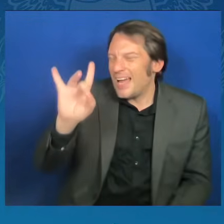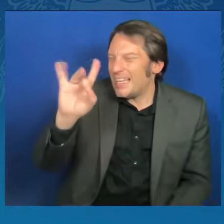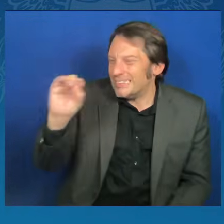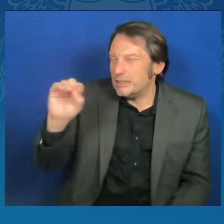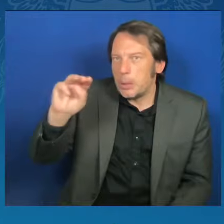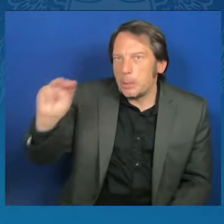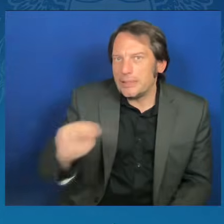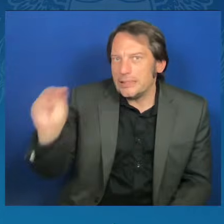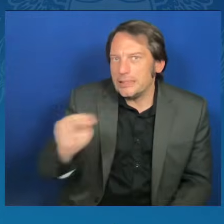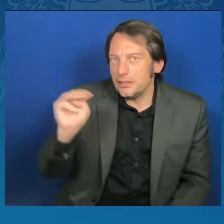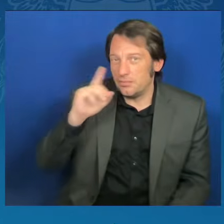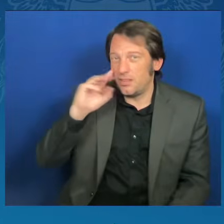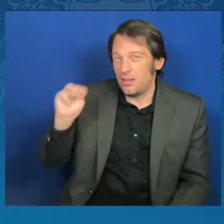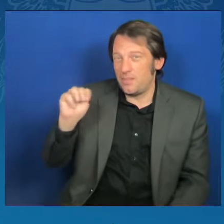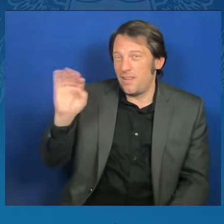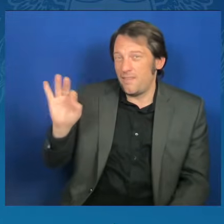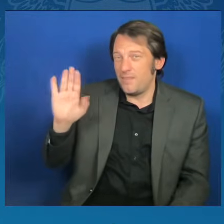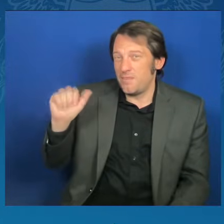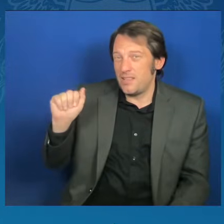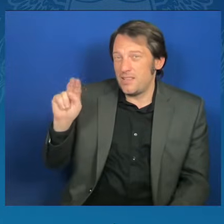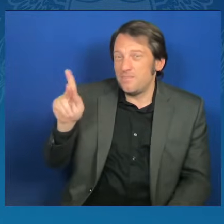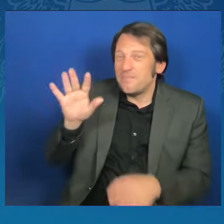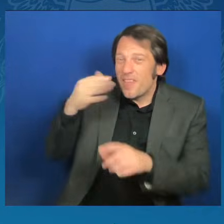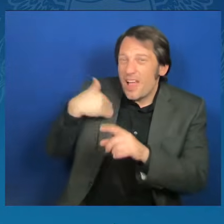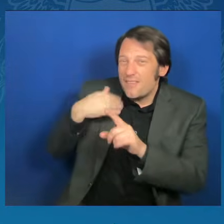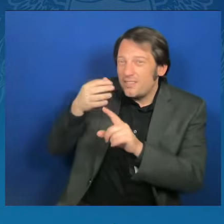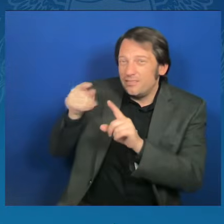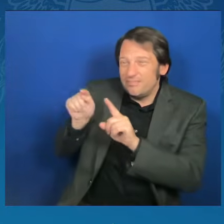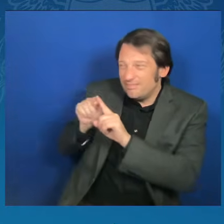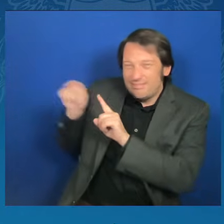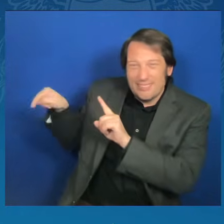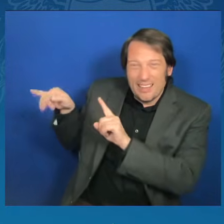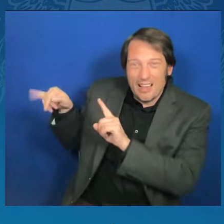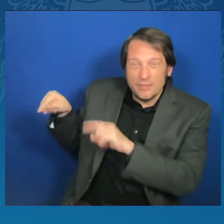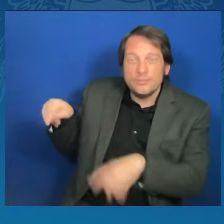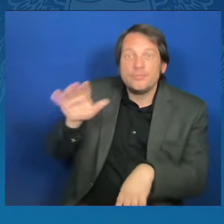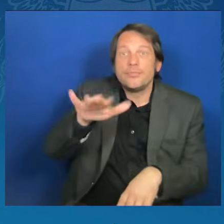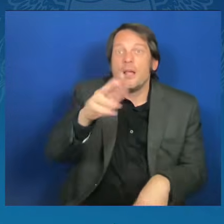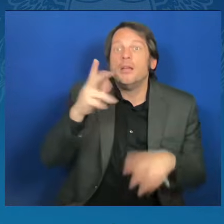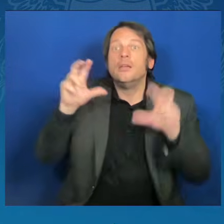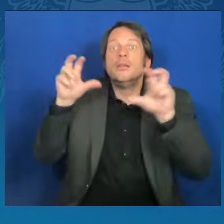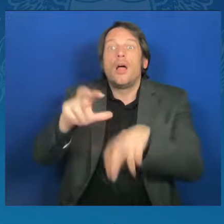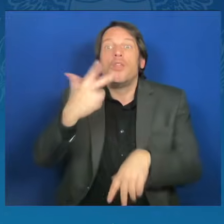that I launched in 2022. And this is, again, testament to the leaders